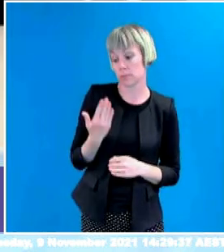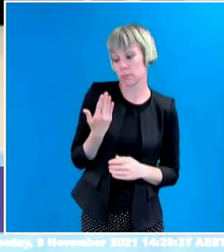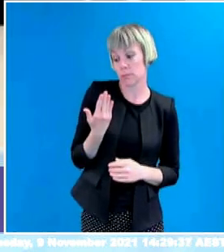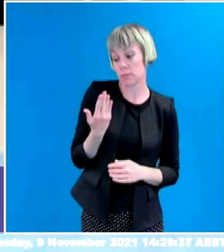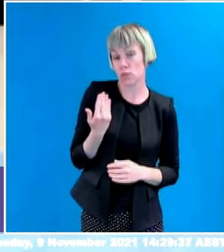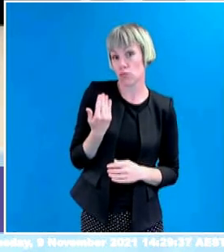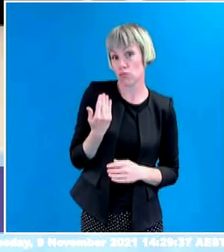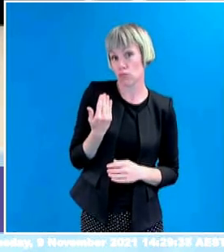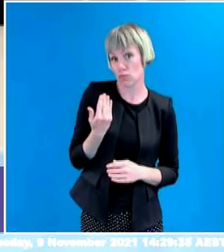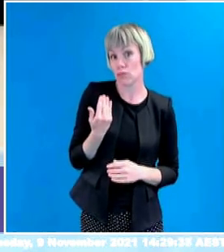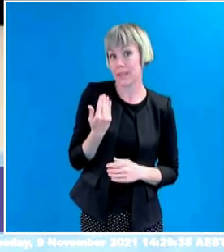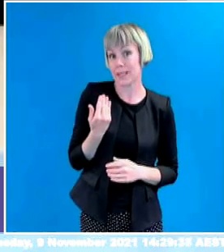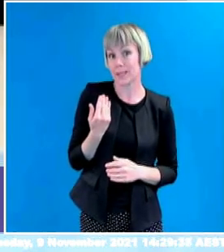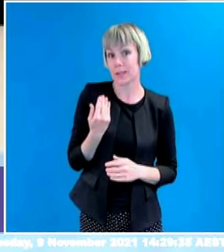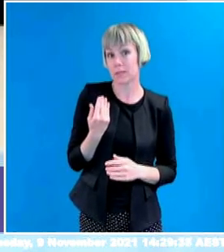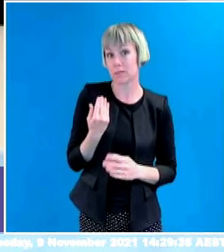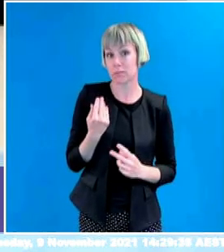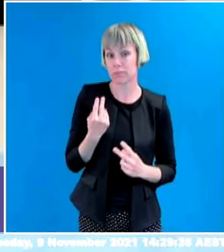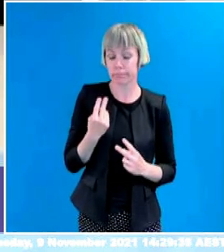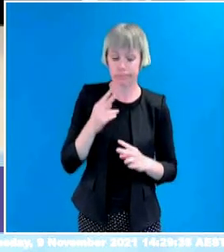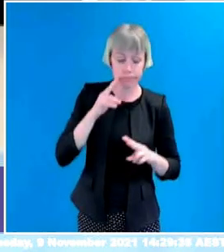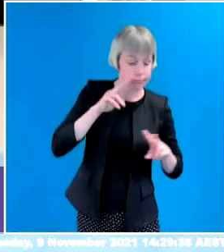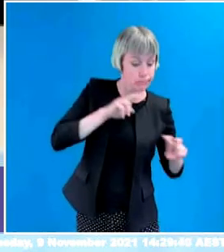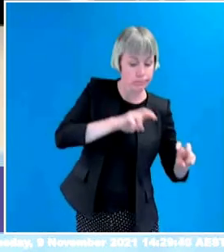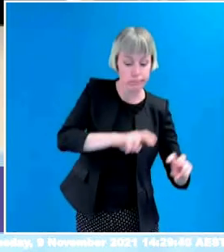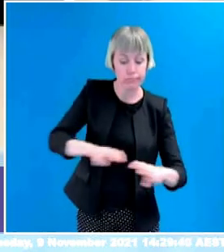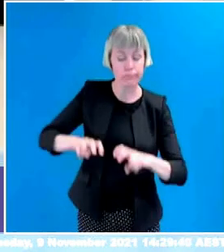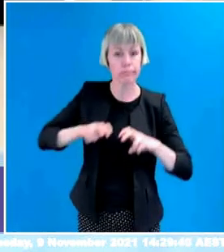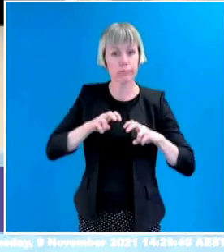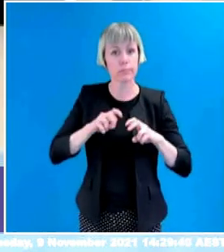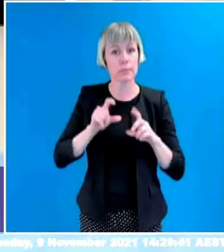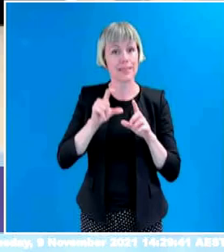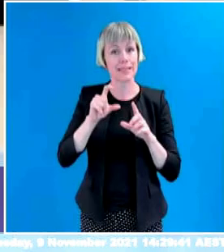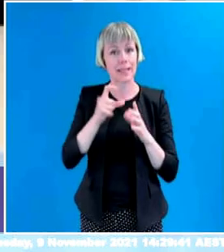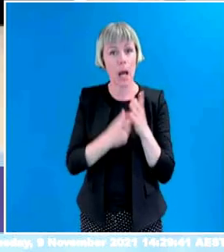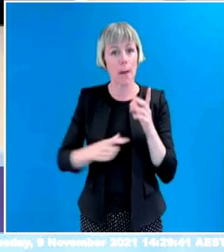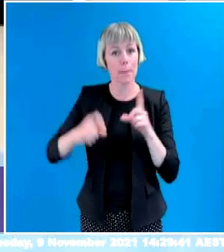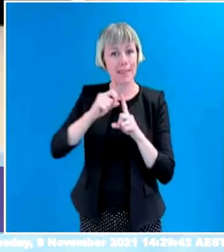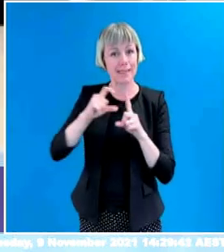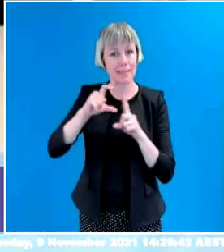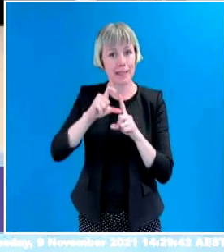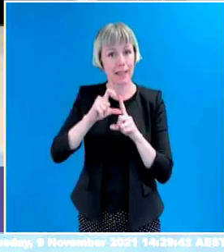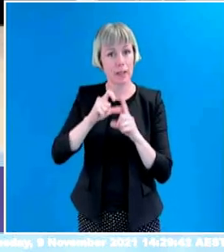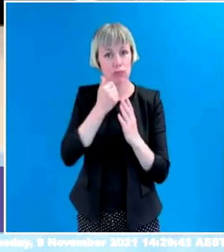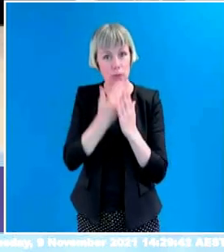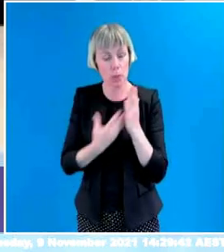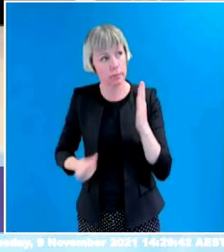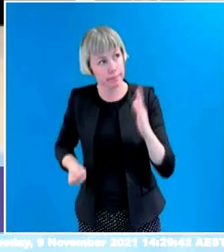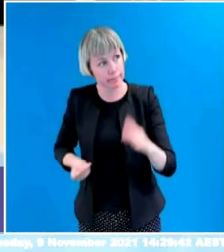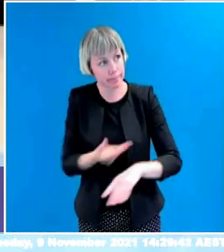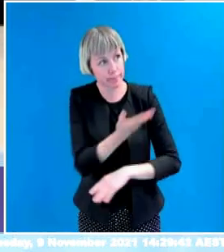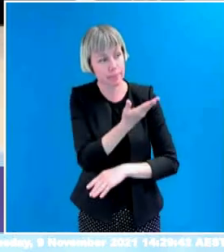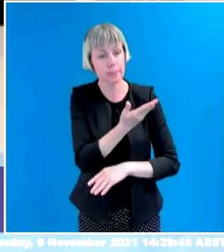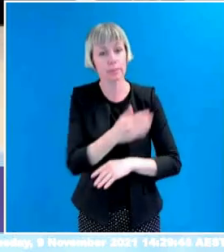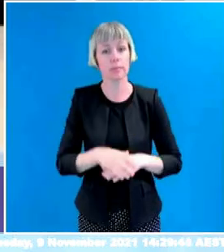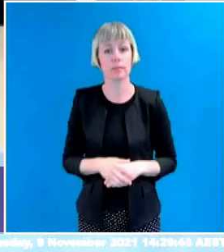cycle review for the CRPD, but also ahead of the appearances that we make